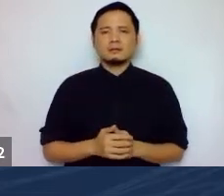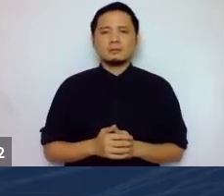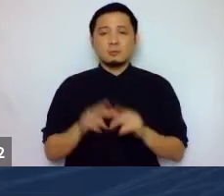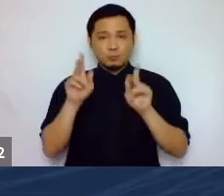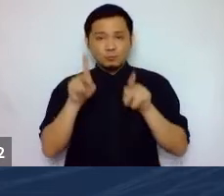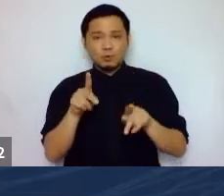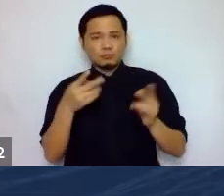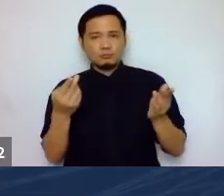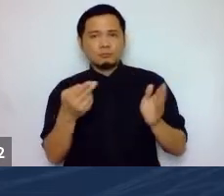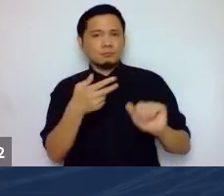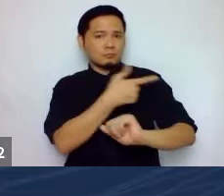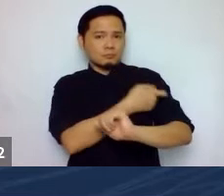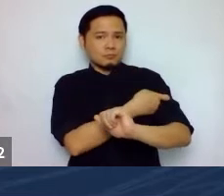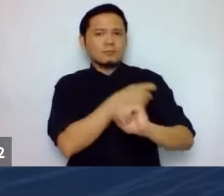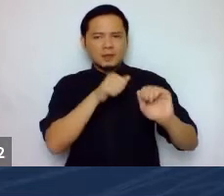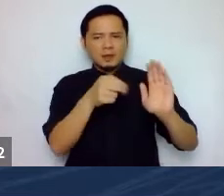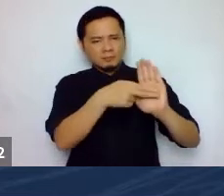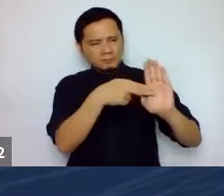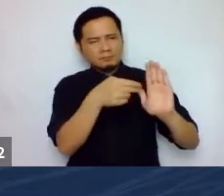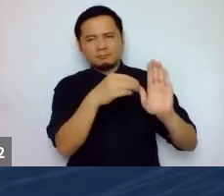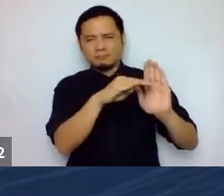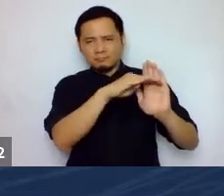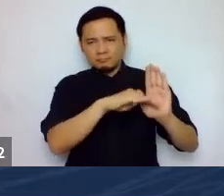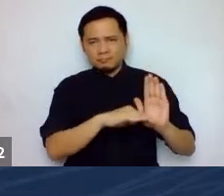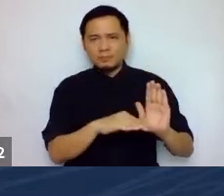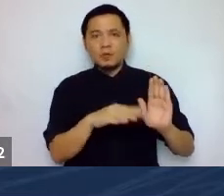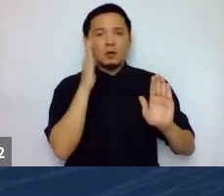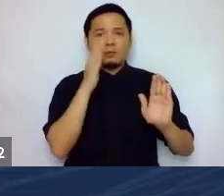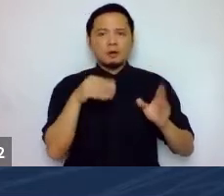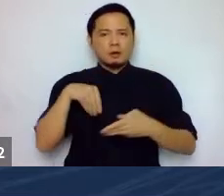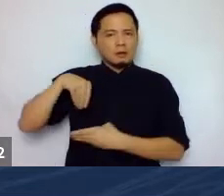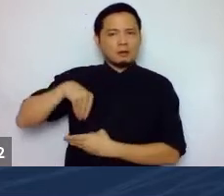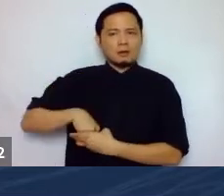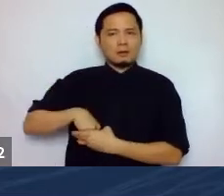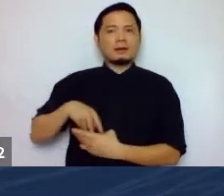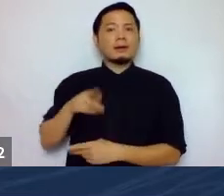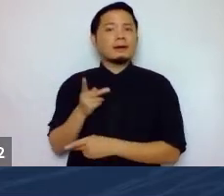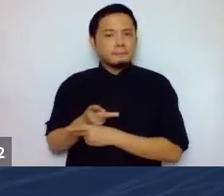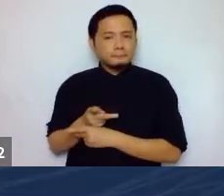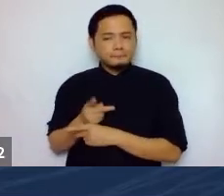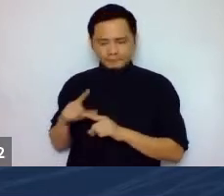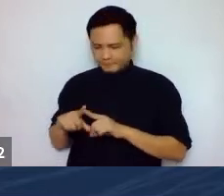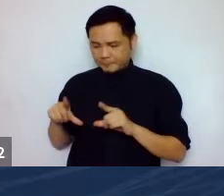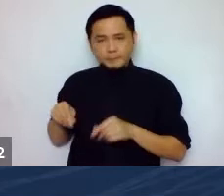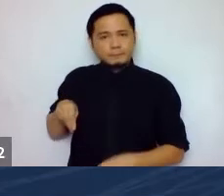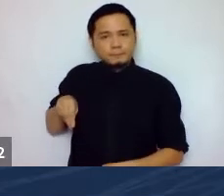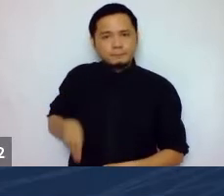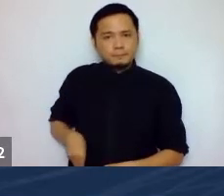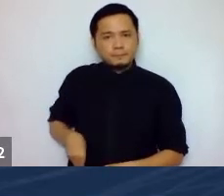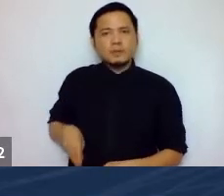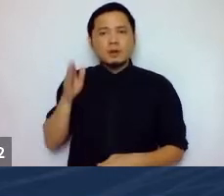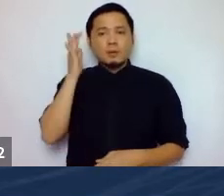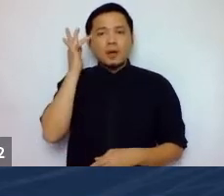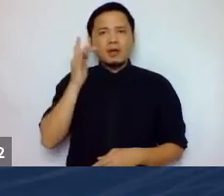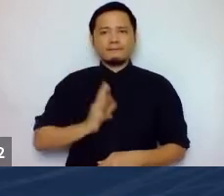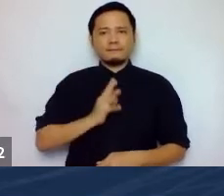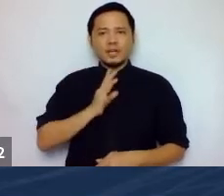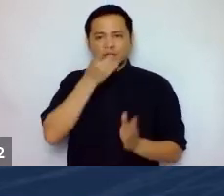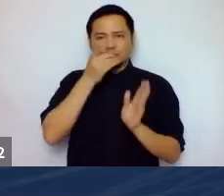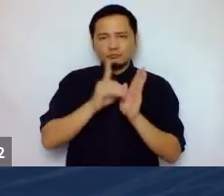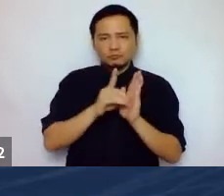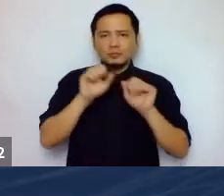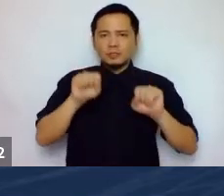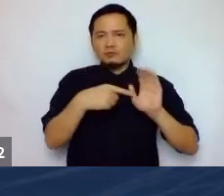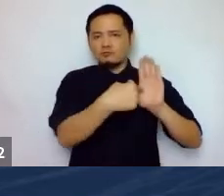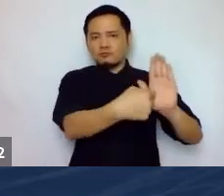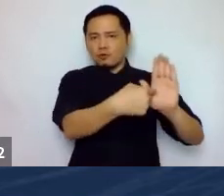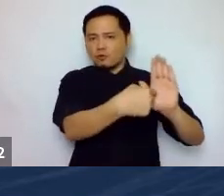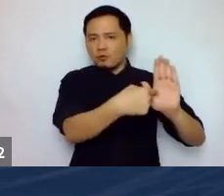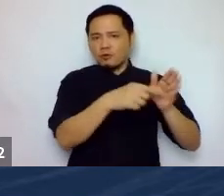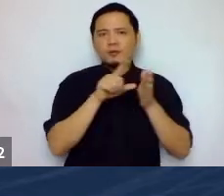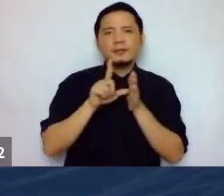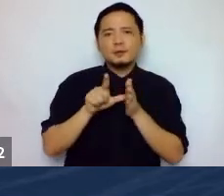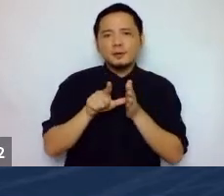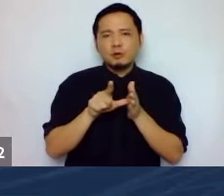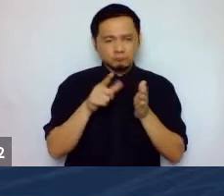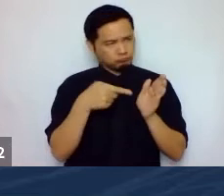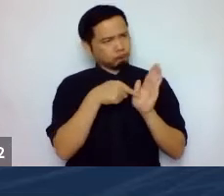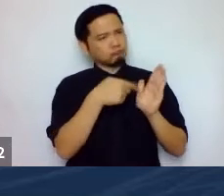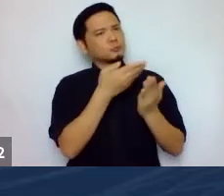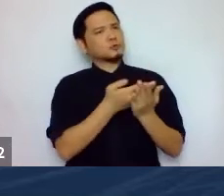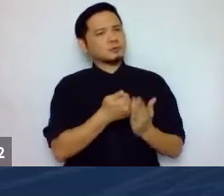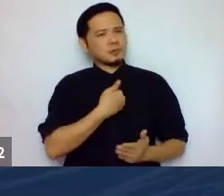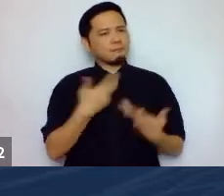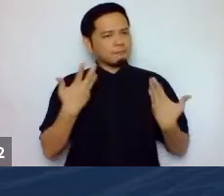So you bring this with you when you go home and you need to keep your vaccination card because this is your official document that you can show later on to prove that you have been vaccinated.